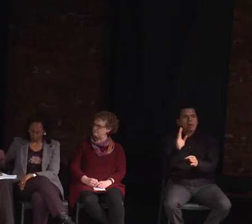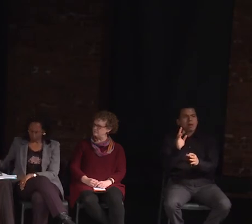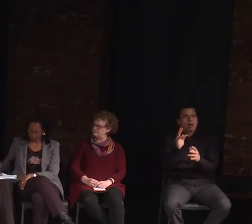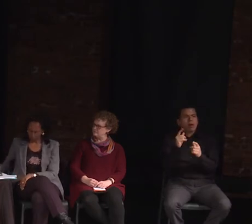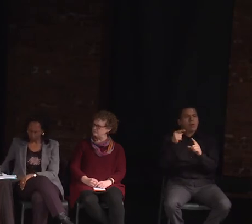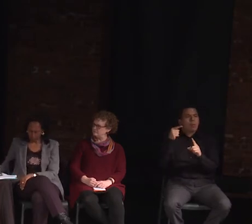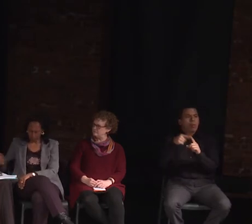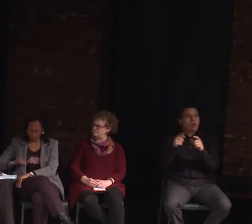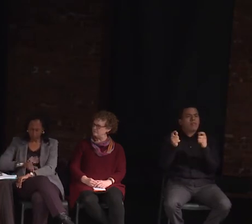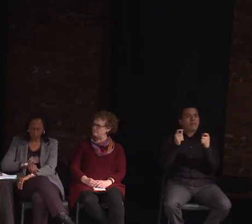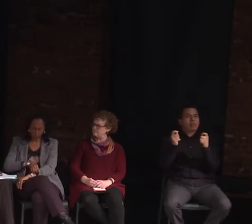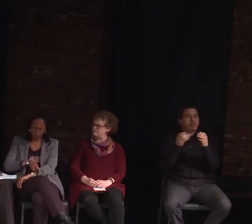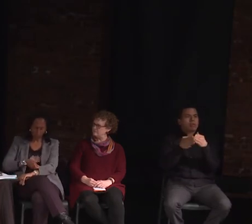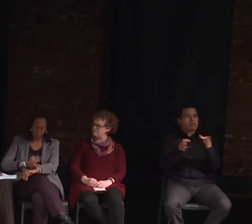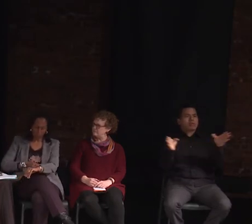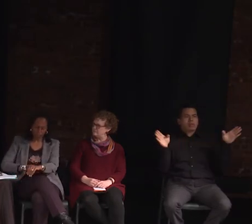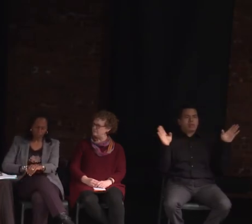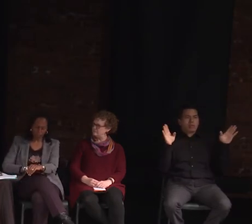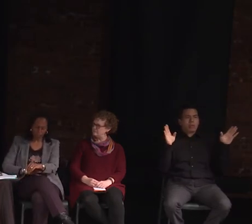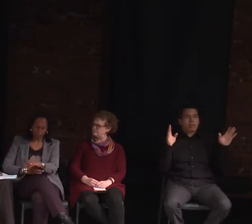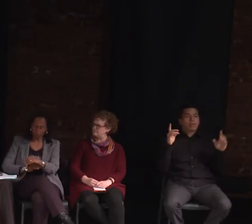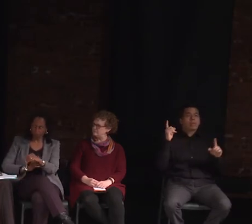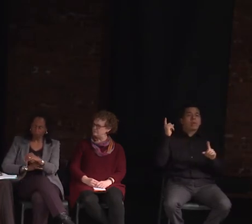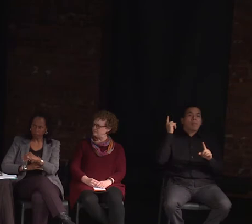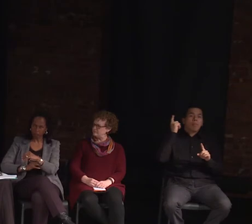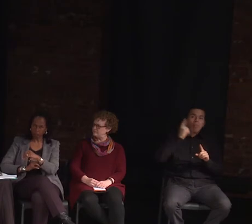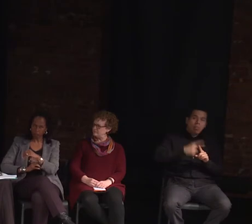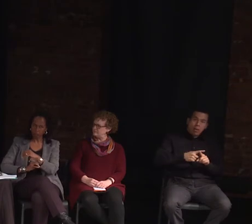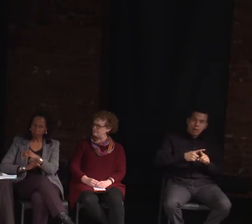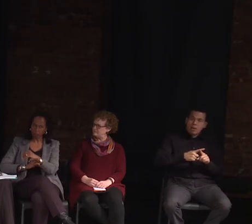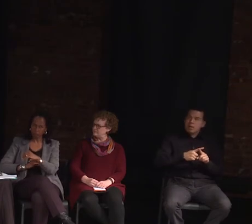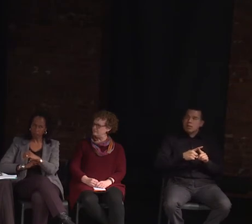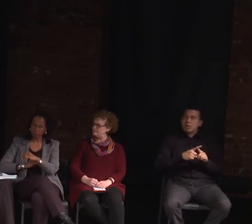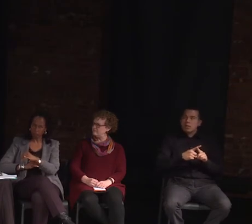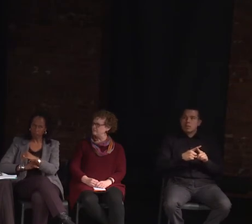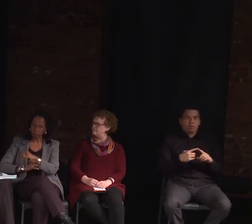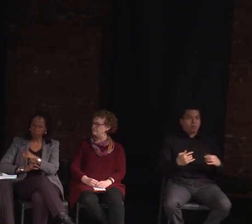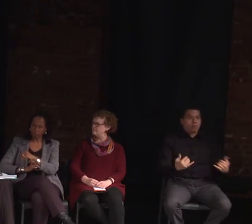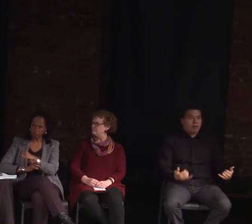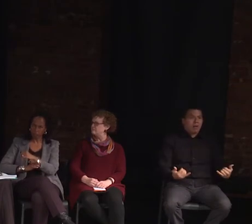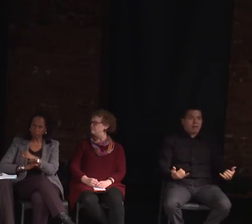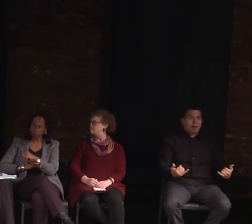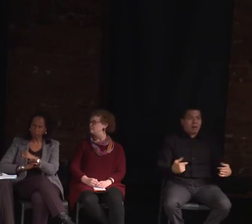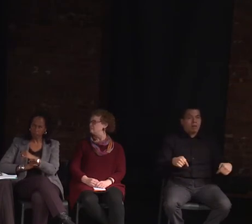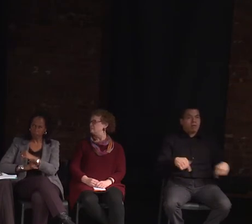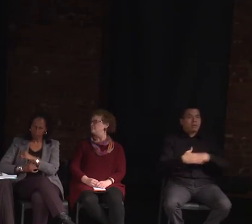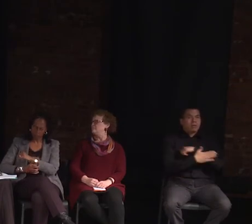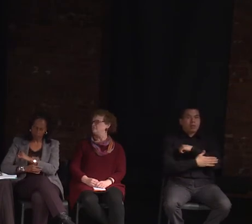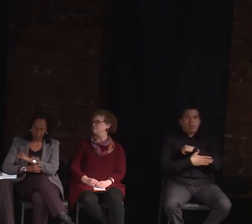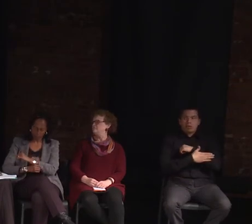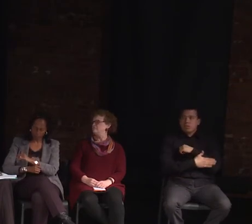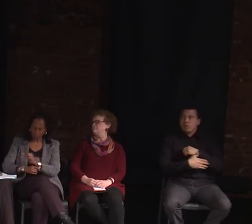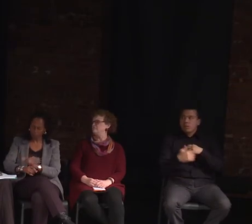The fact of the matter is that we are a nation that has a president that received the lower